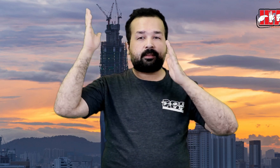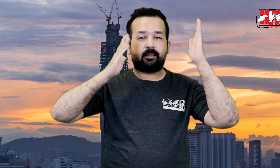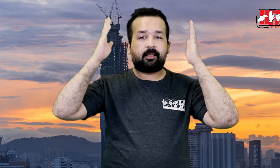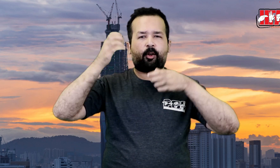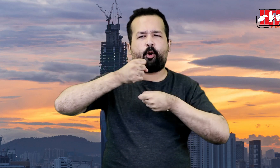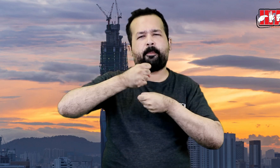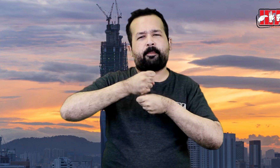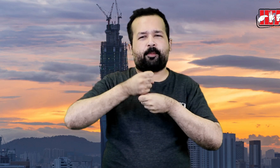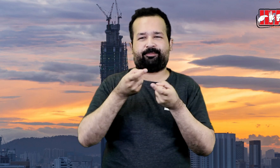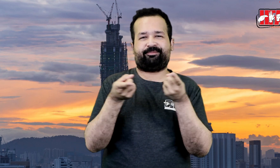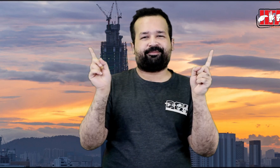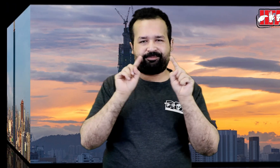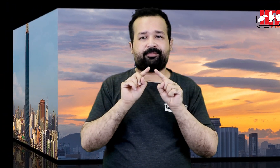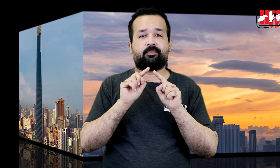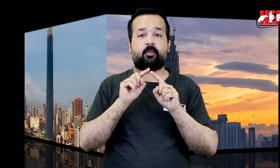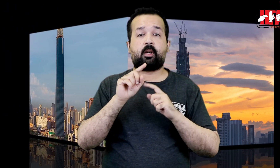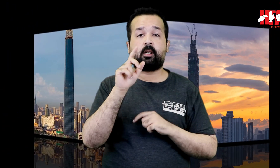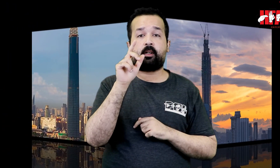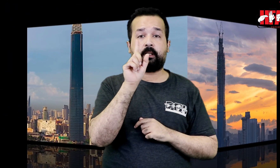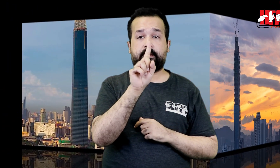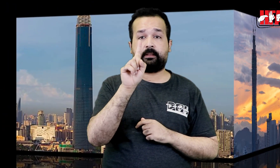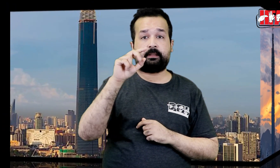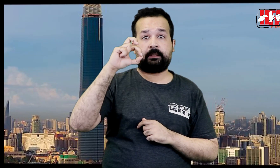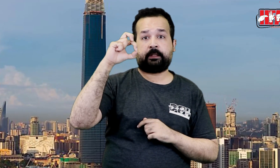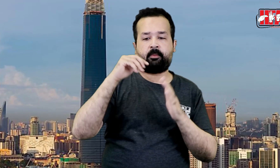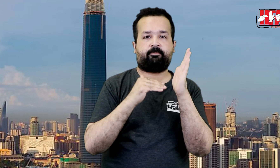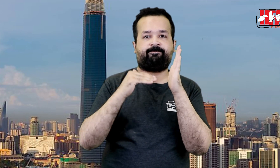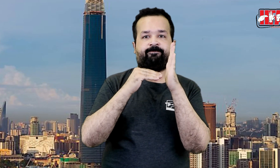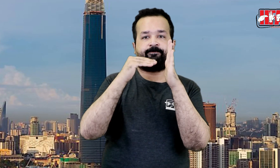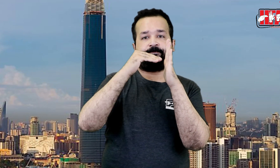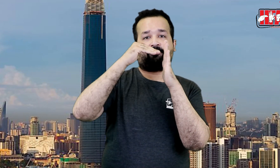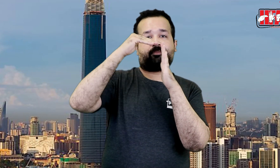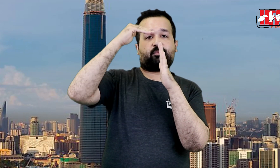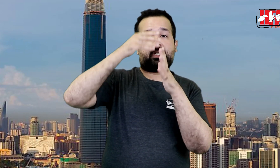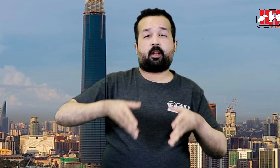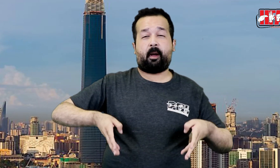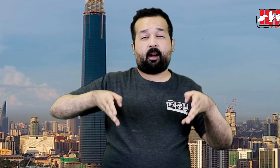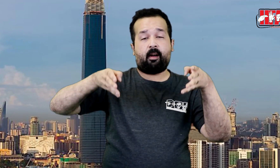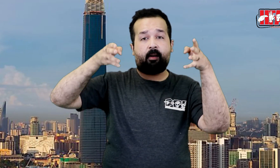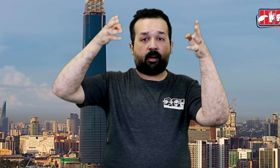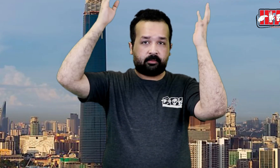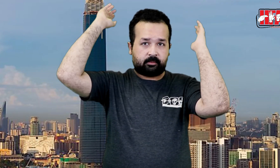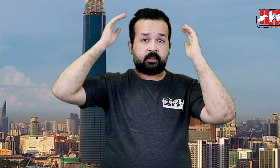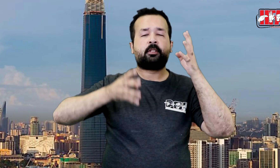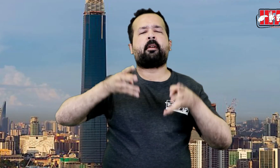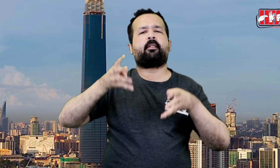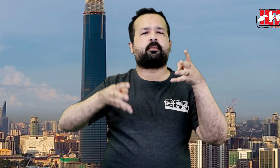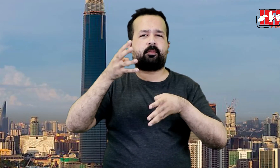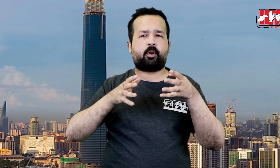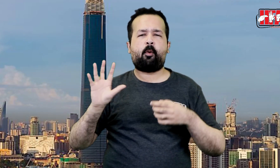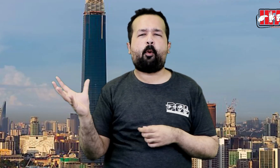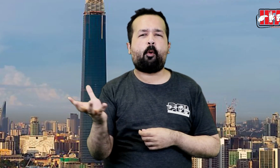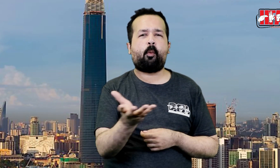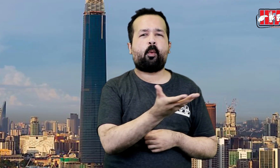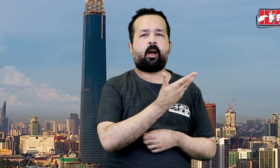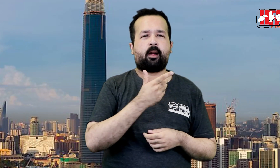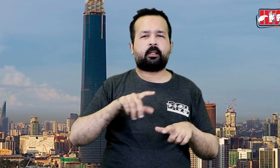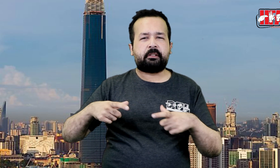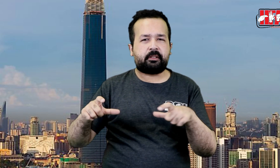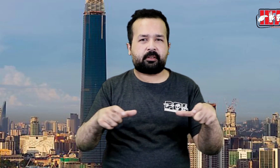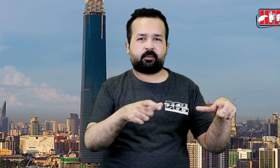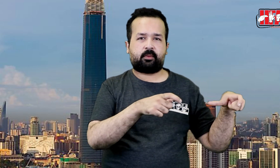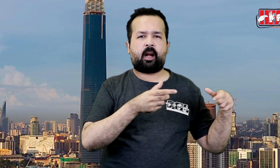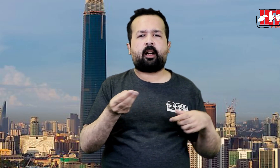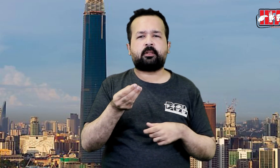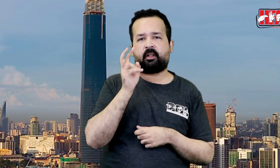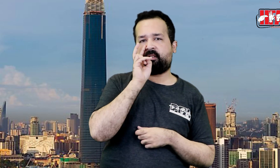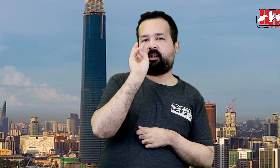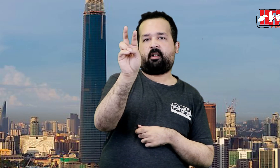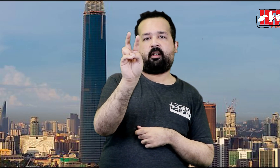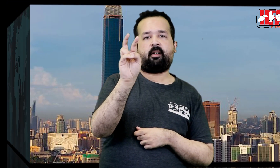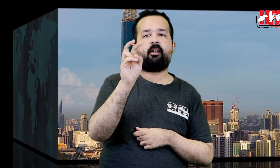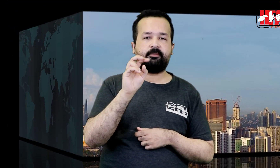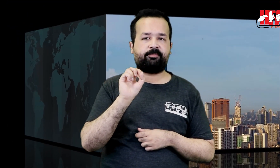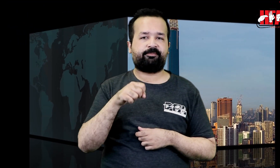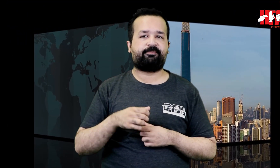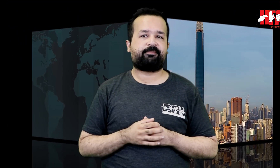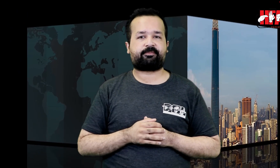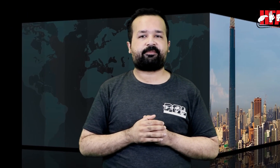The 118-story building in Kuala Lumpur is easily visible from different parts of the city.